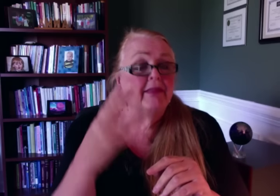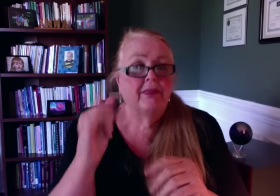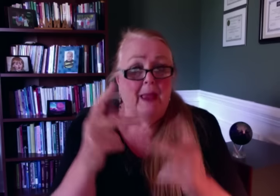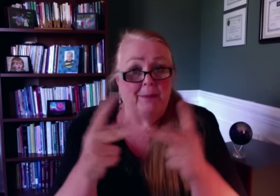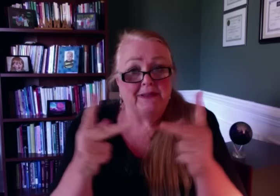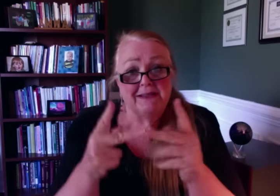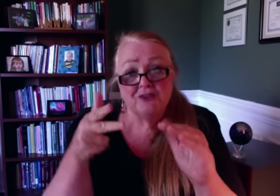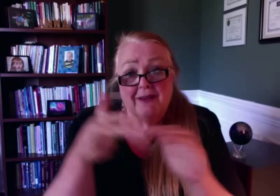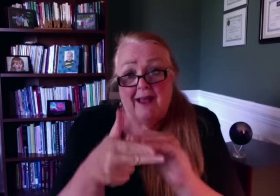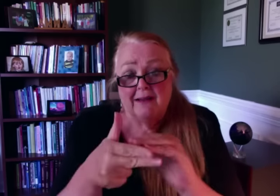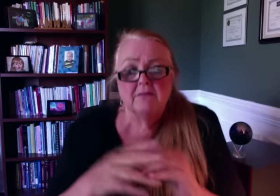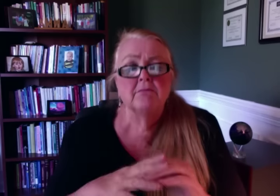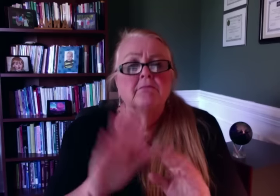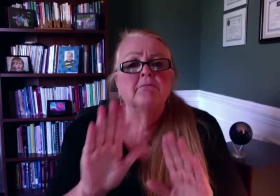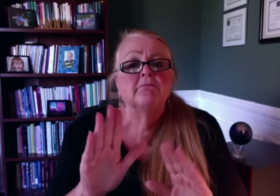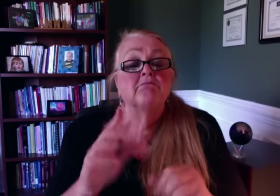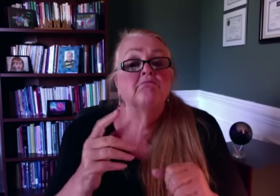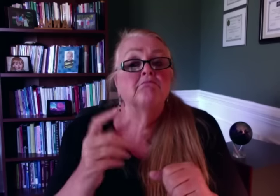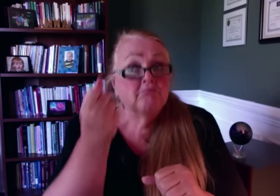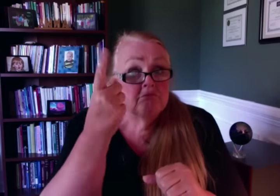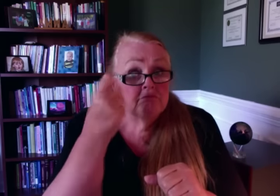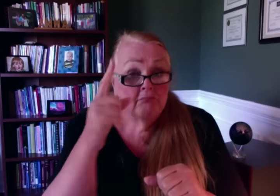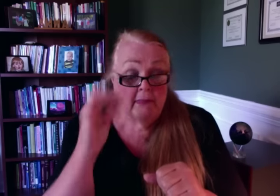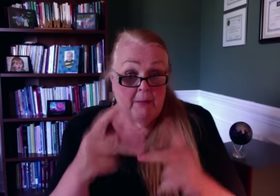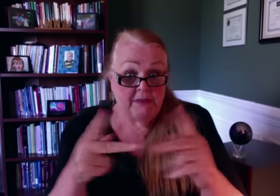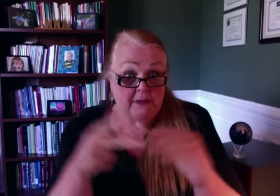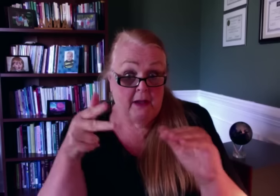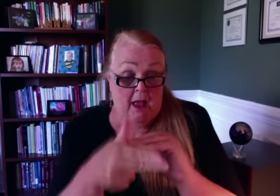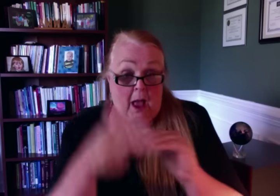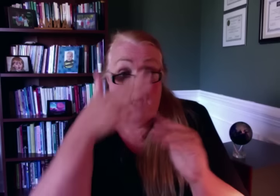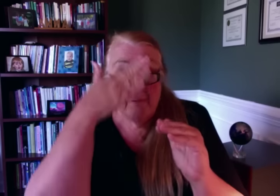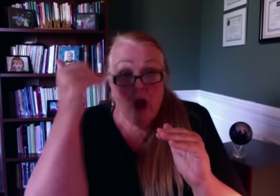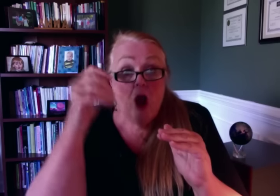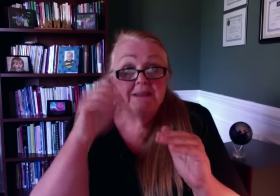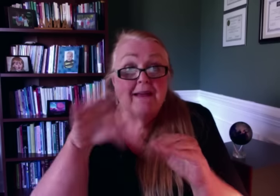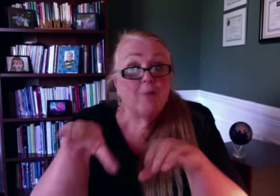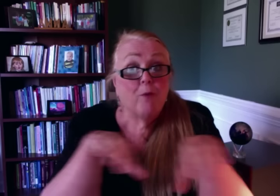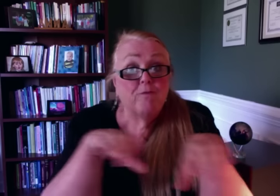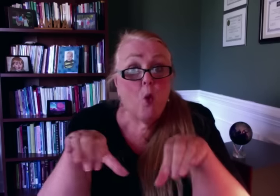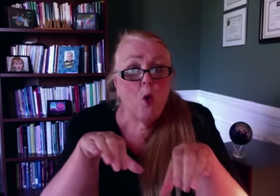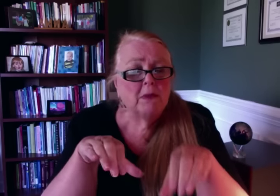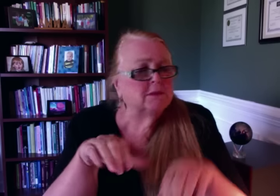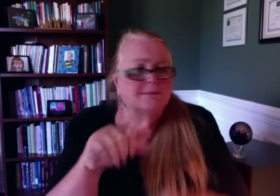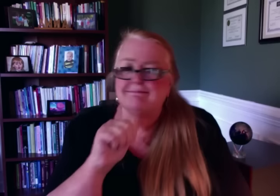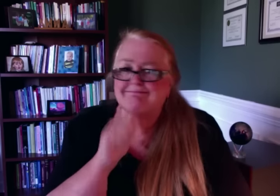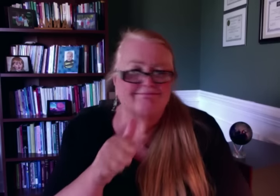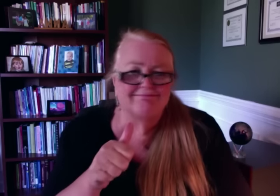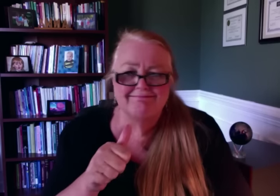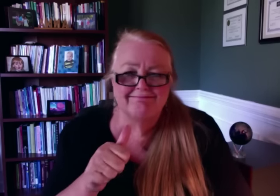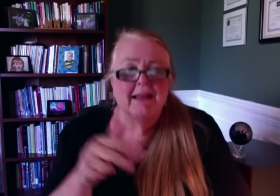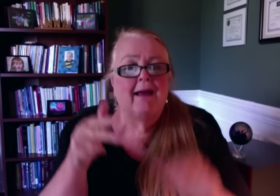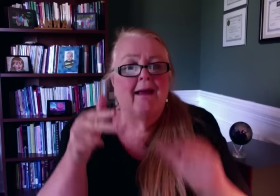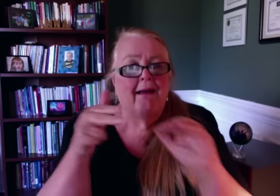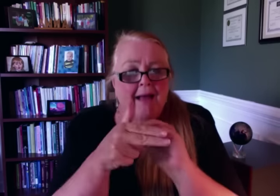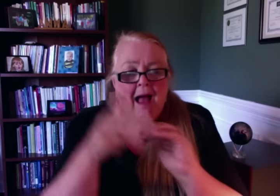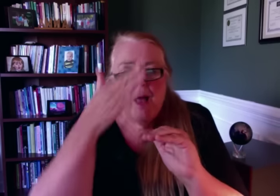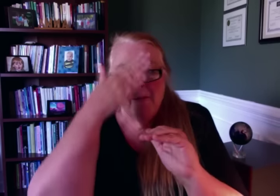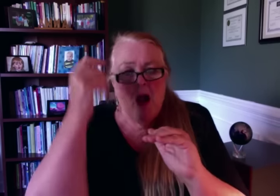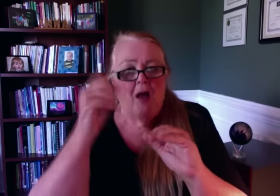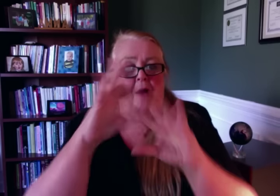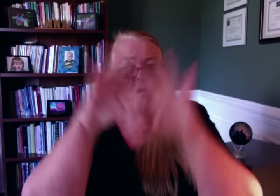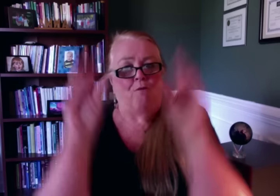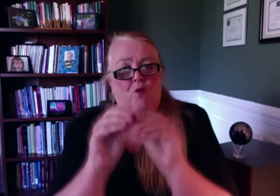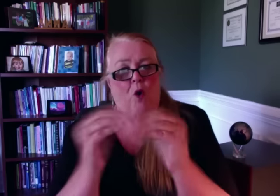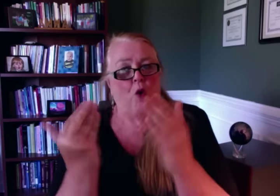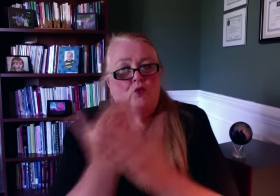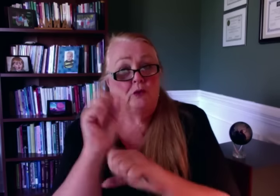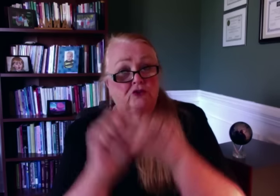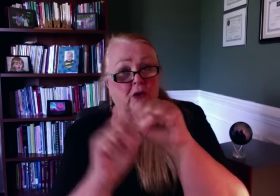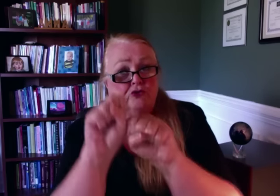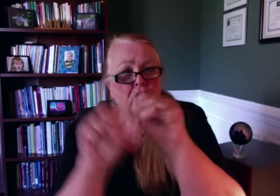This was not a performance based cut, but rather a cut based on the overall new structure,